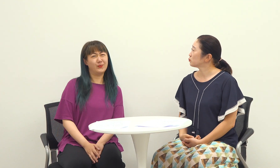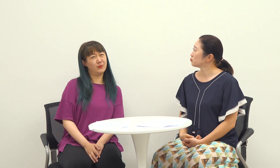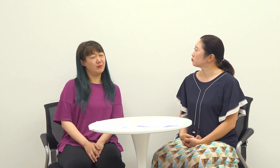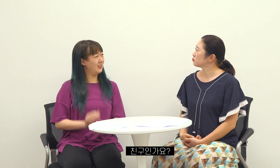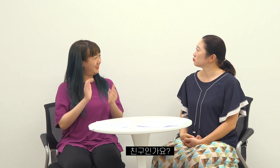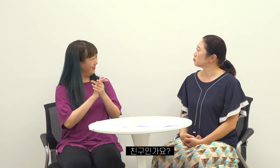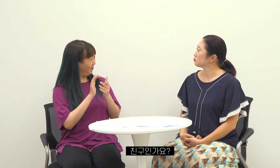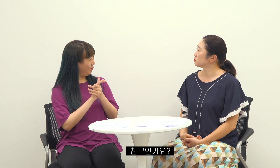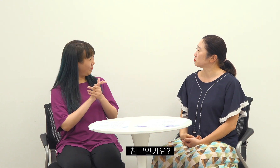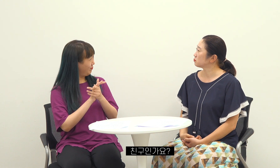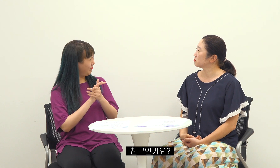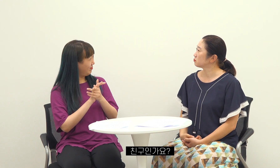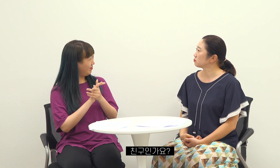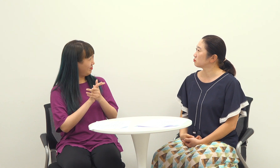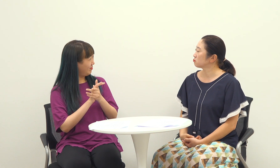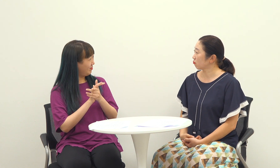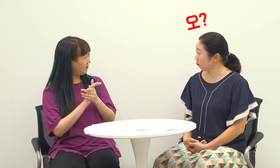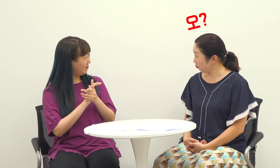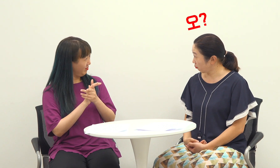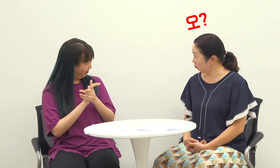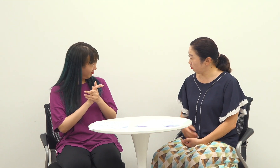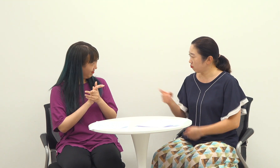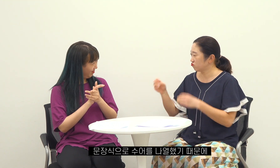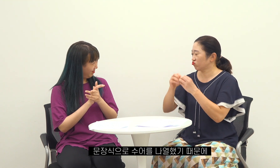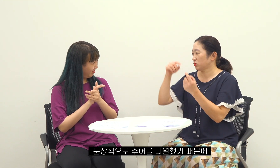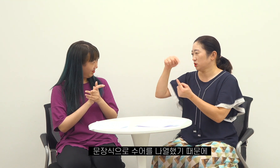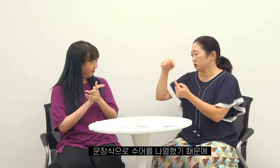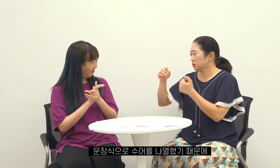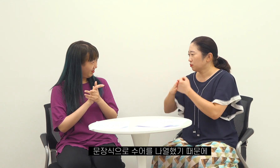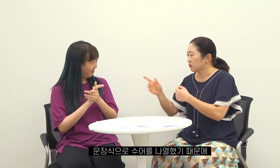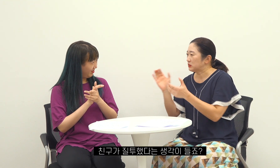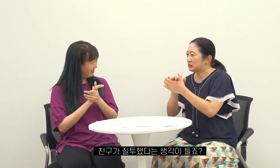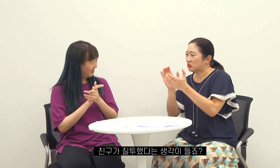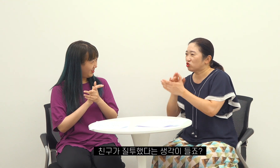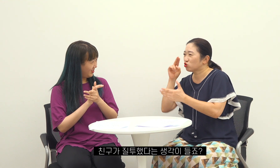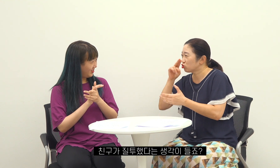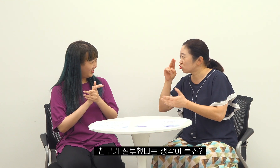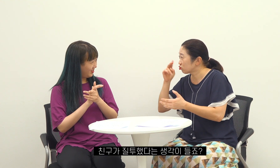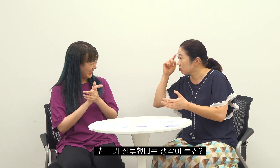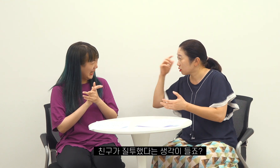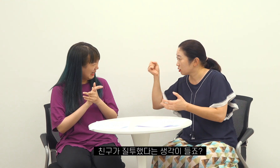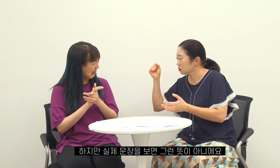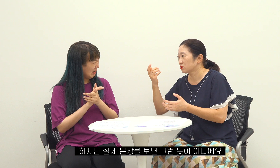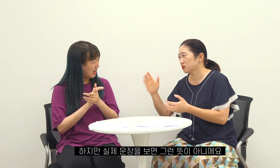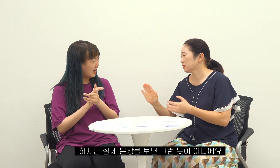Are you friends? Oh? Do you think your friend was jealous because you listed the sign language in sentence form?